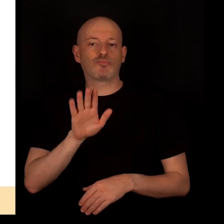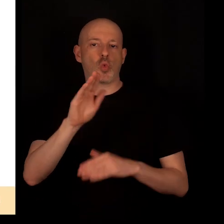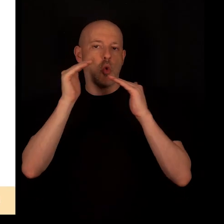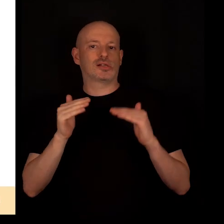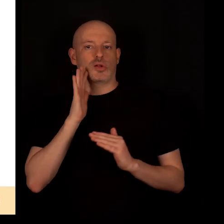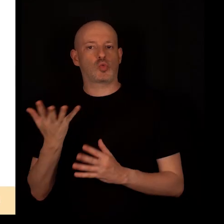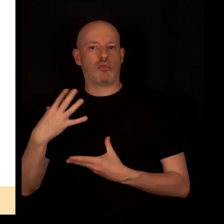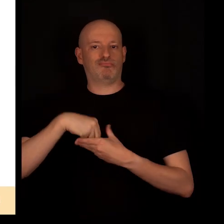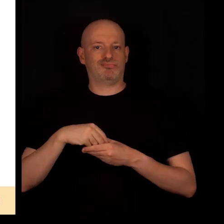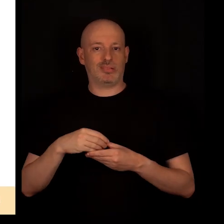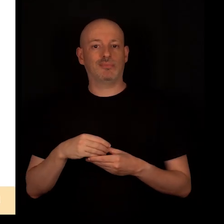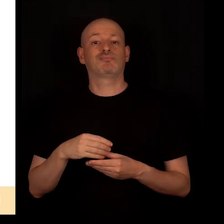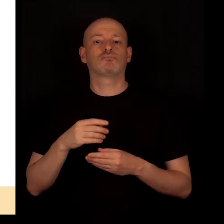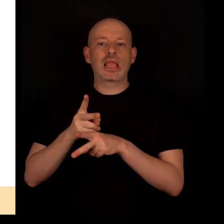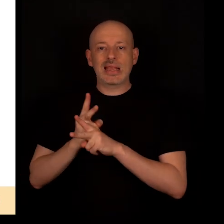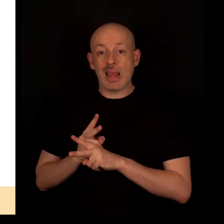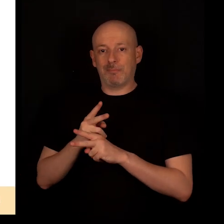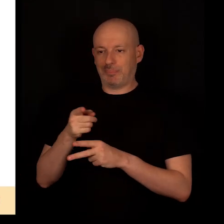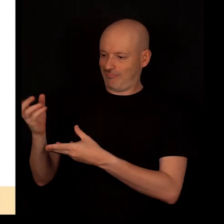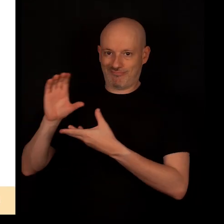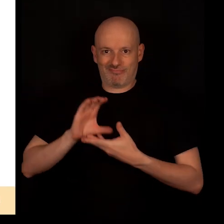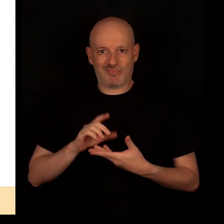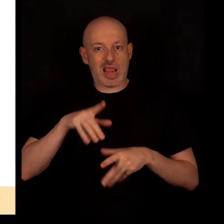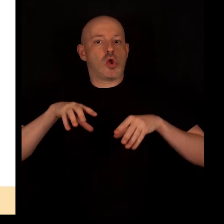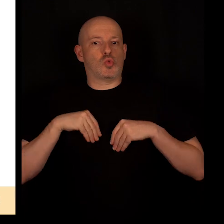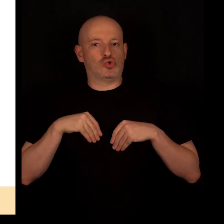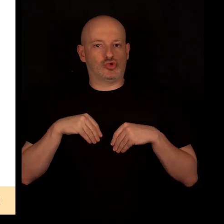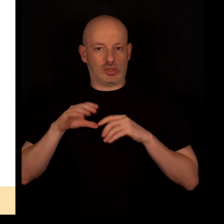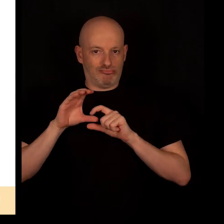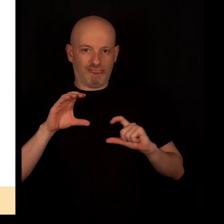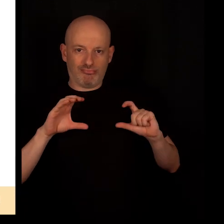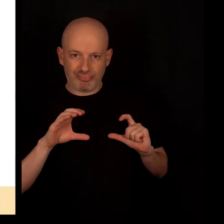that your organisation will receive. To keep an amount for you as a host,